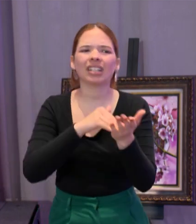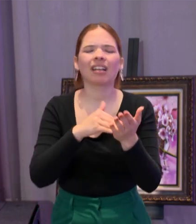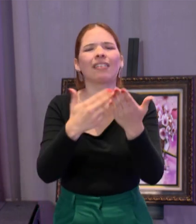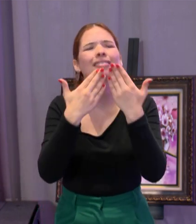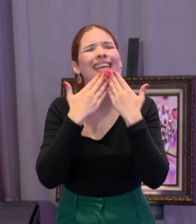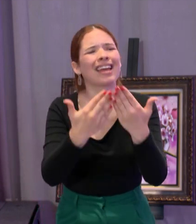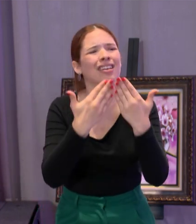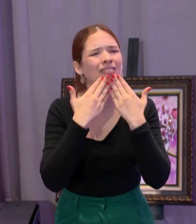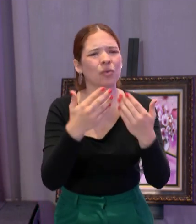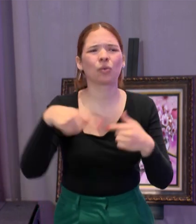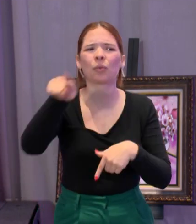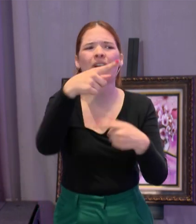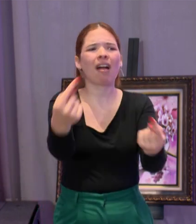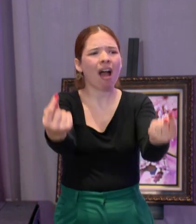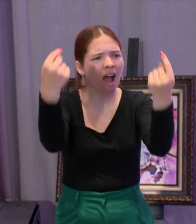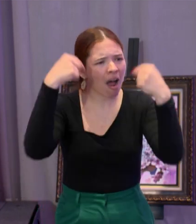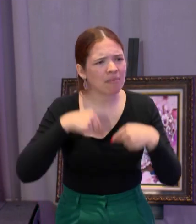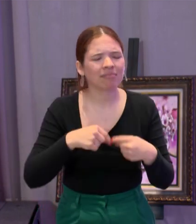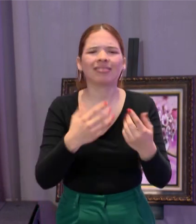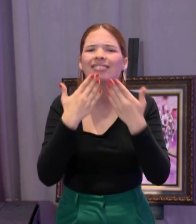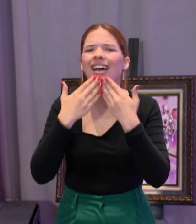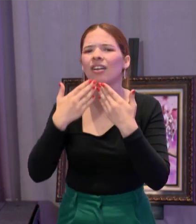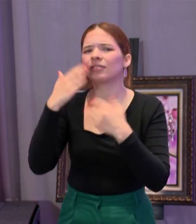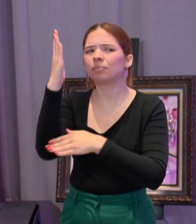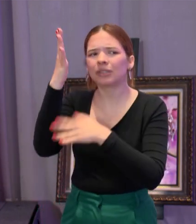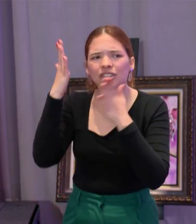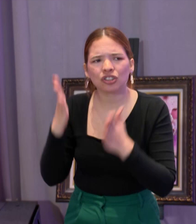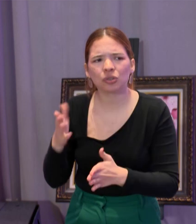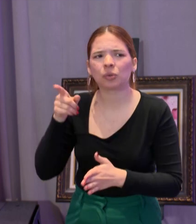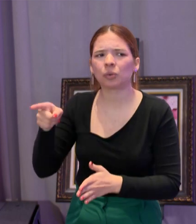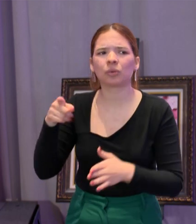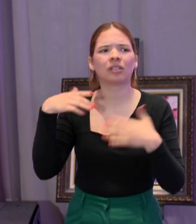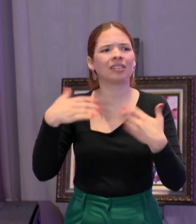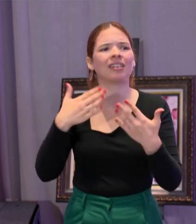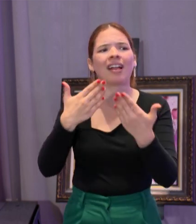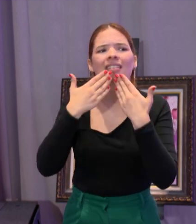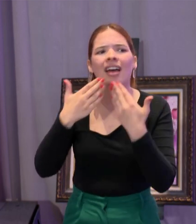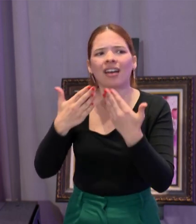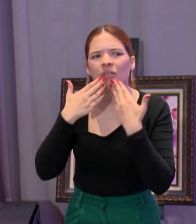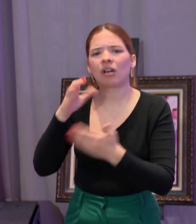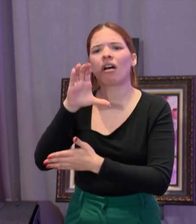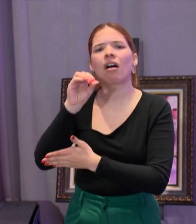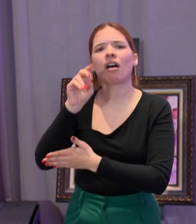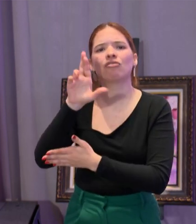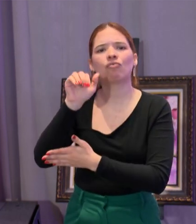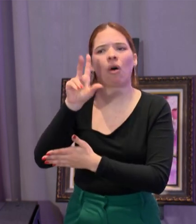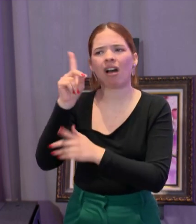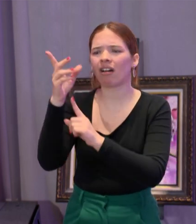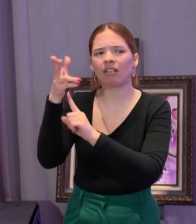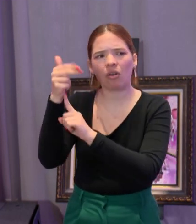AGAIN THANK YOU FOR BEING WITH US HERE TODAY. THANK YOU TO ALL OF OUR SPEAKERS. THANK YOU TO THE CONRAD FOR